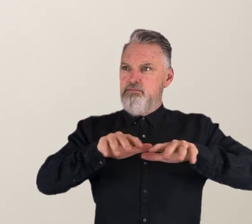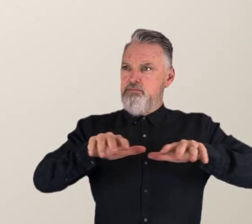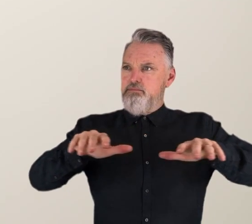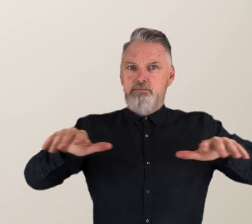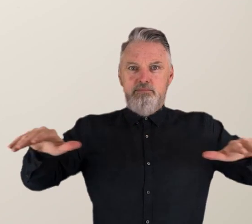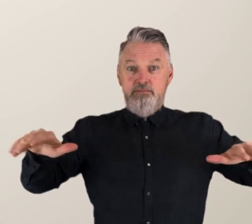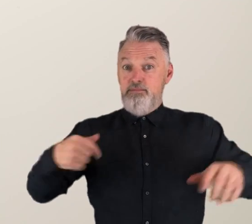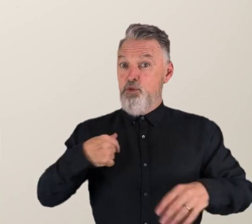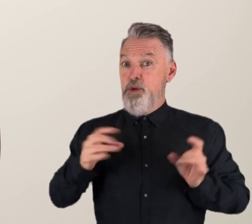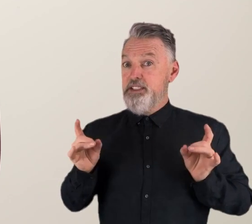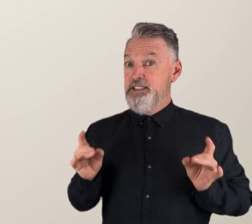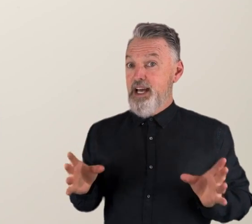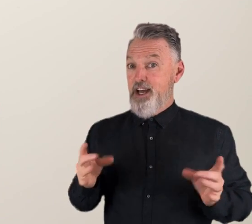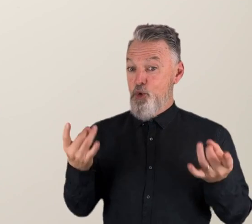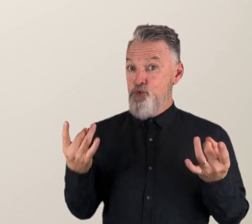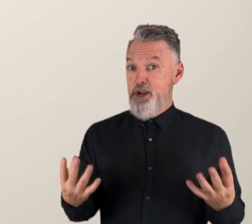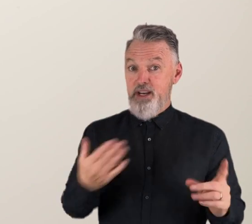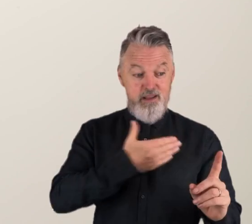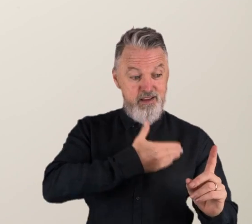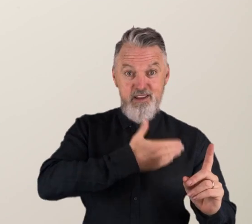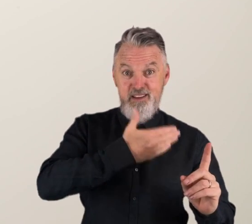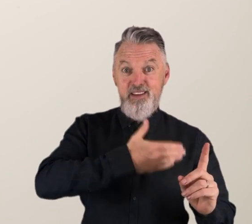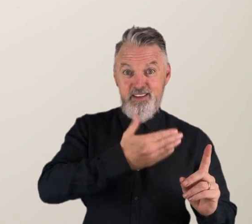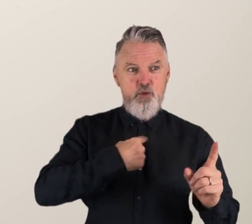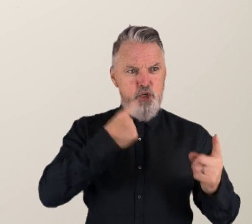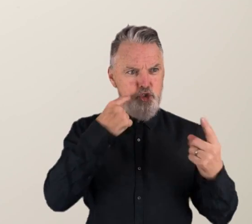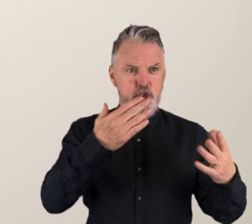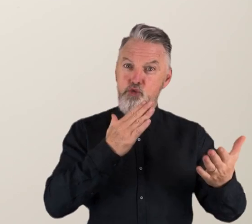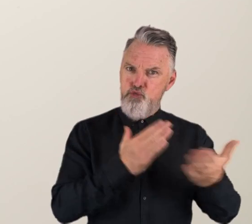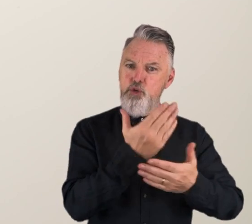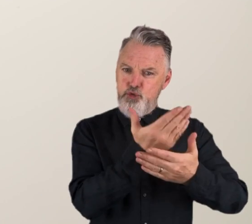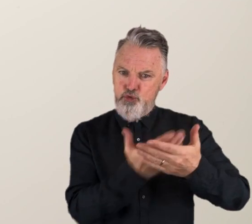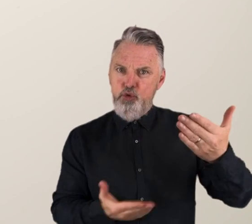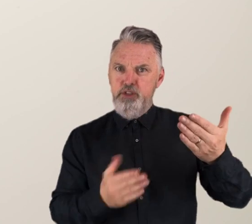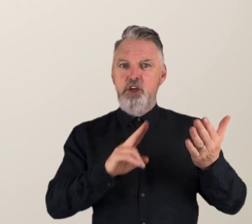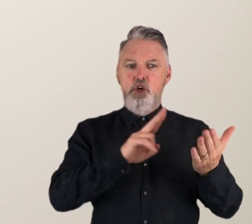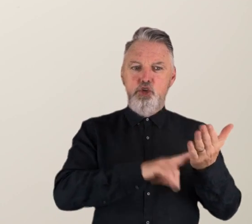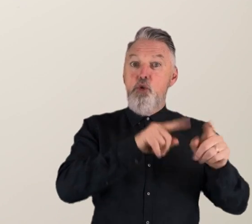We have started this journey already by showcasing real stories about neurodiverse professionals succeeding at work in our